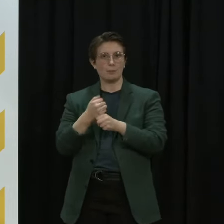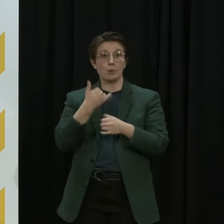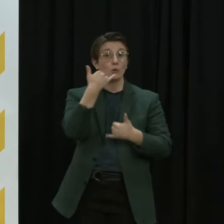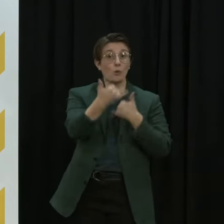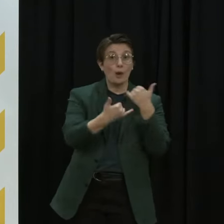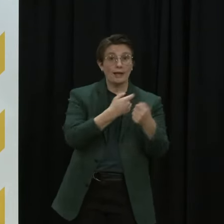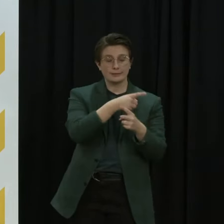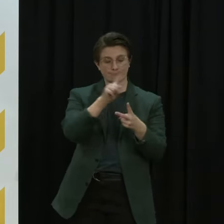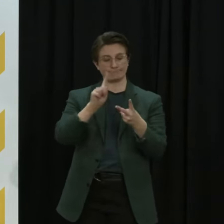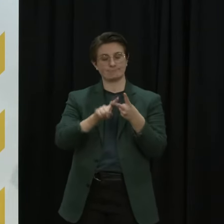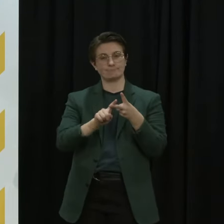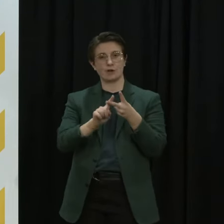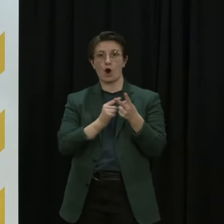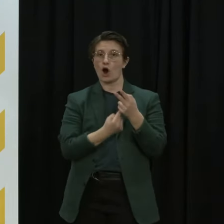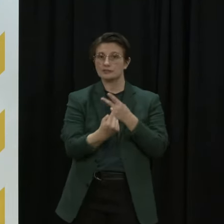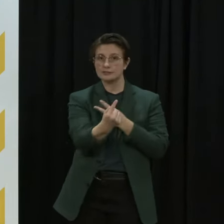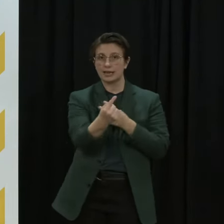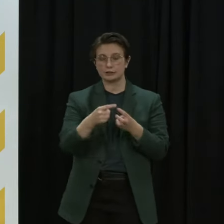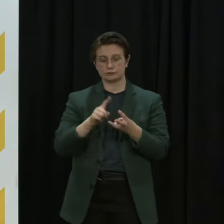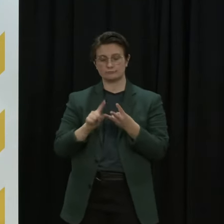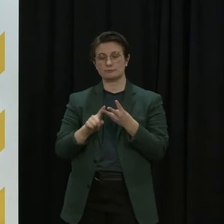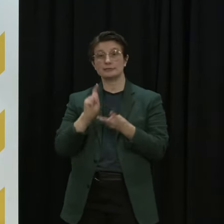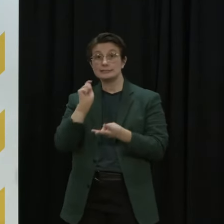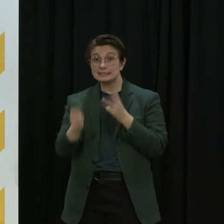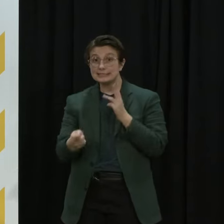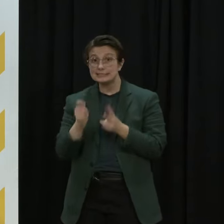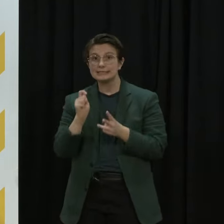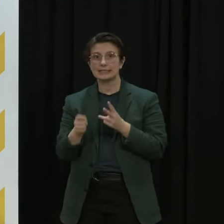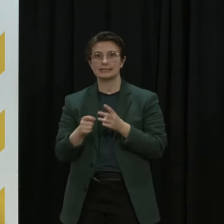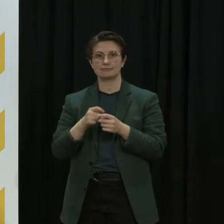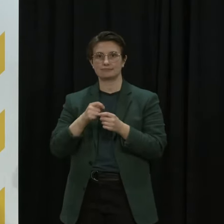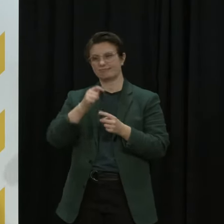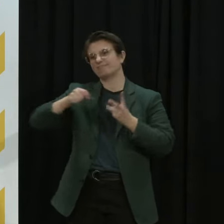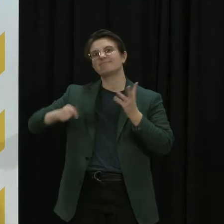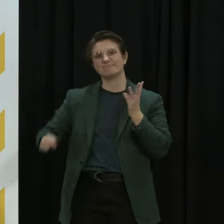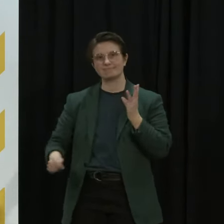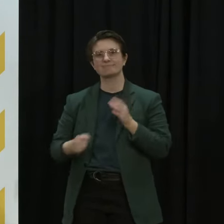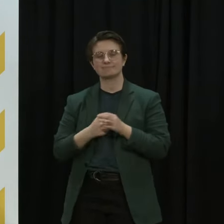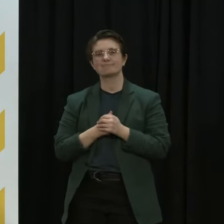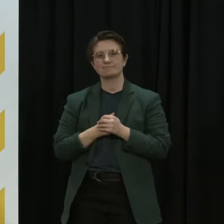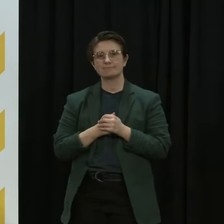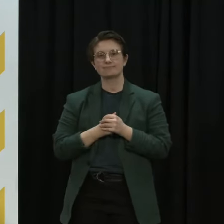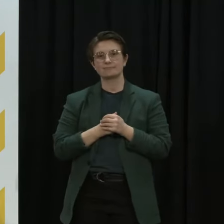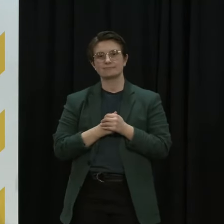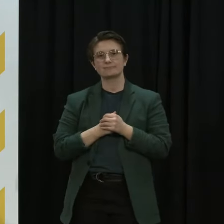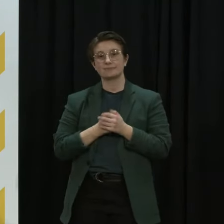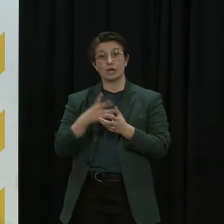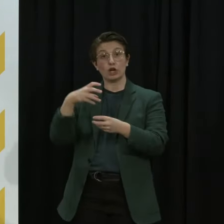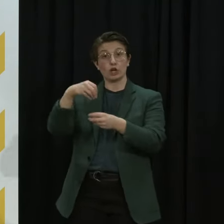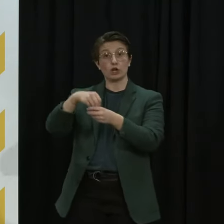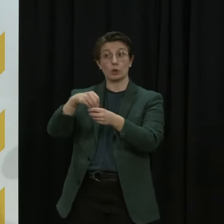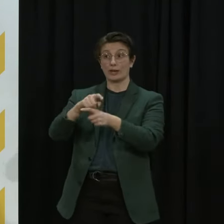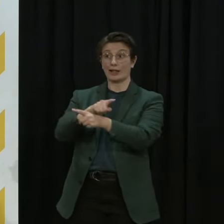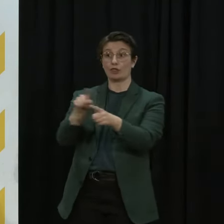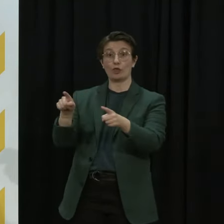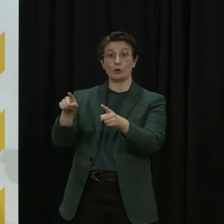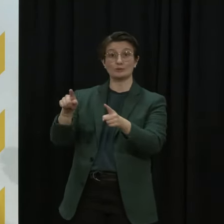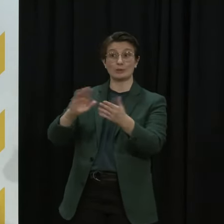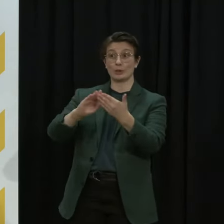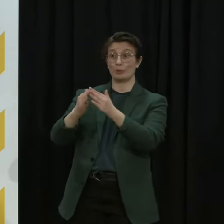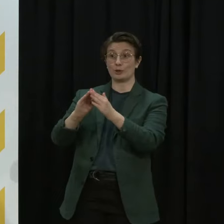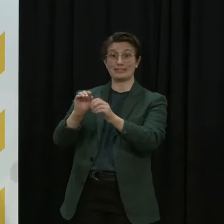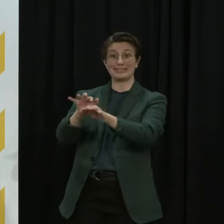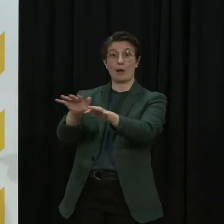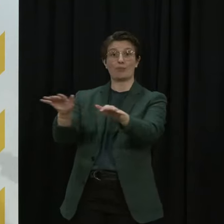particularly contact tracing,